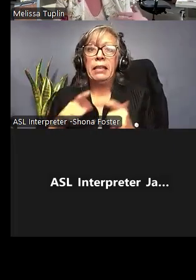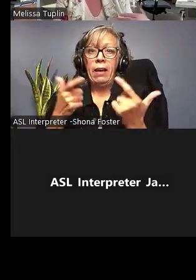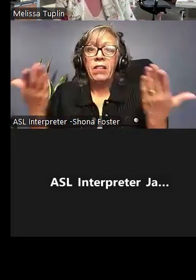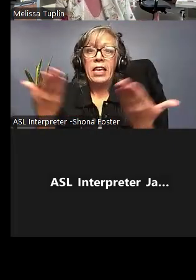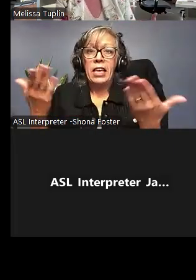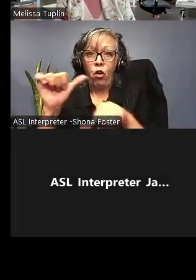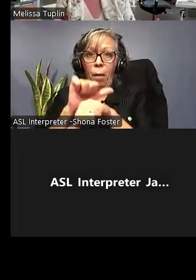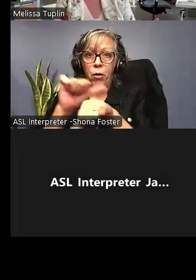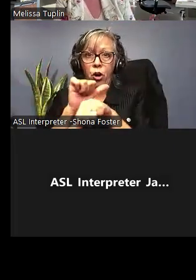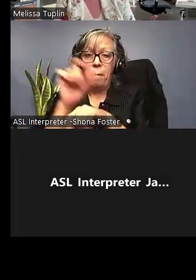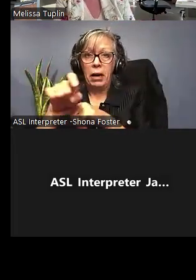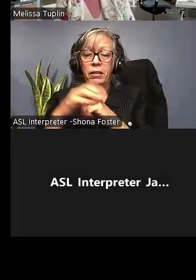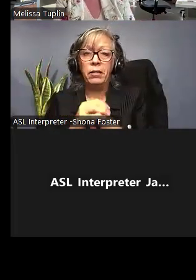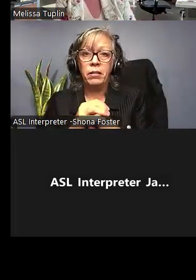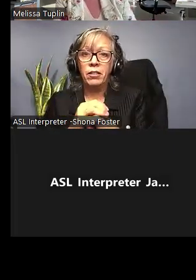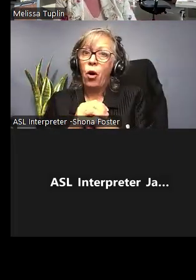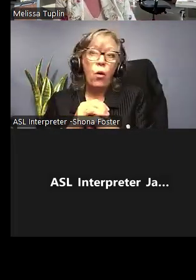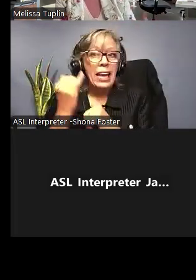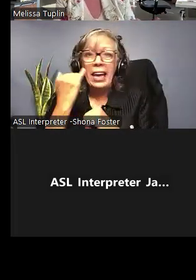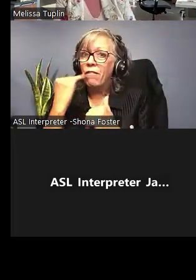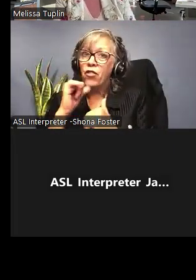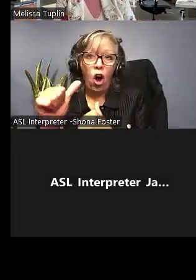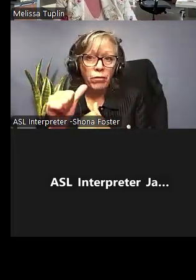if you do not currently meet that requirement, please reach out to